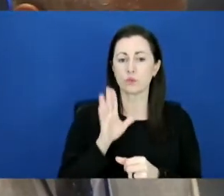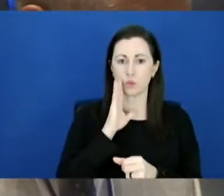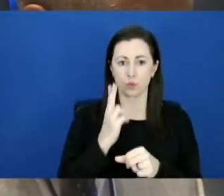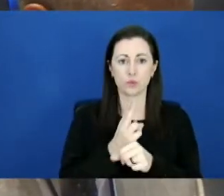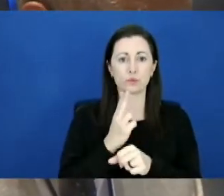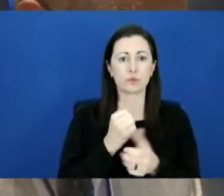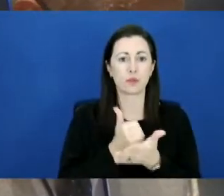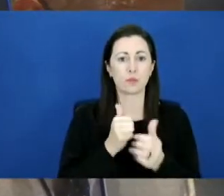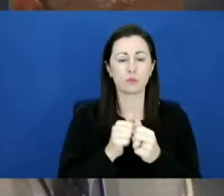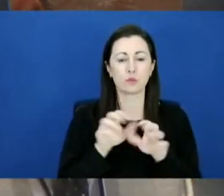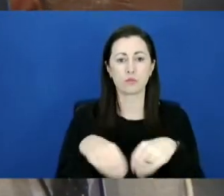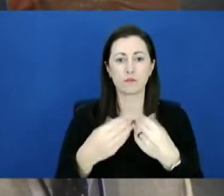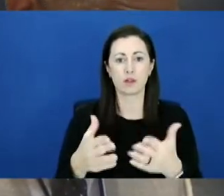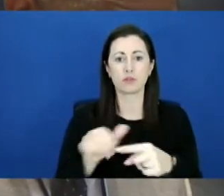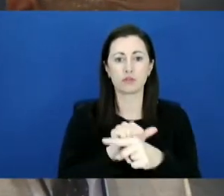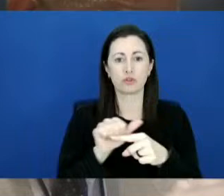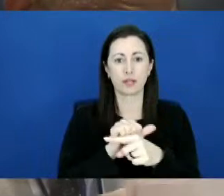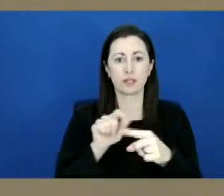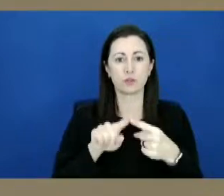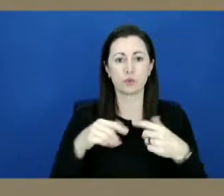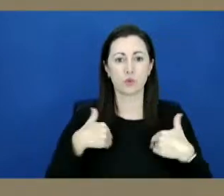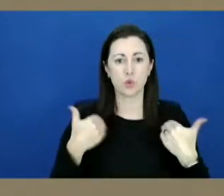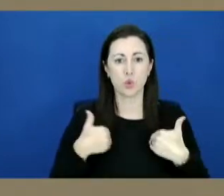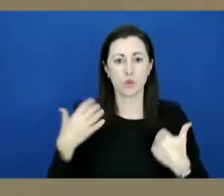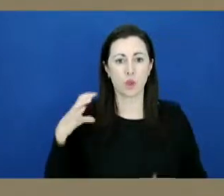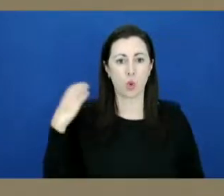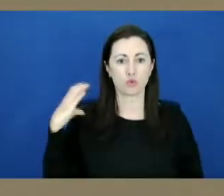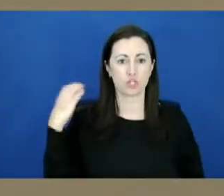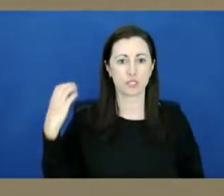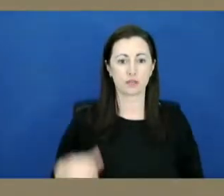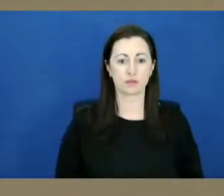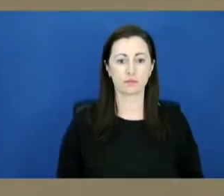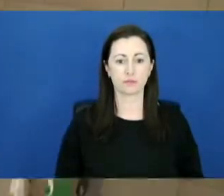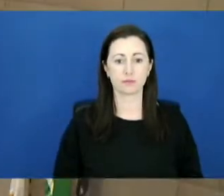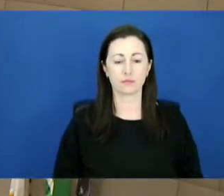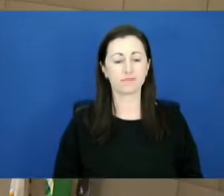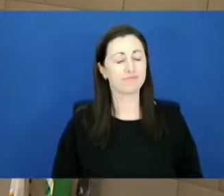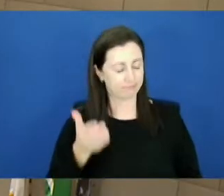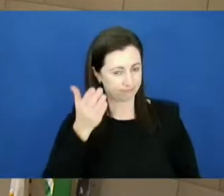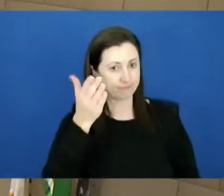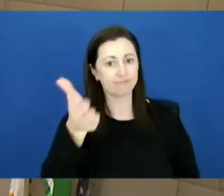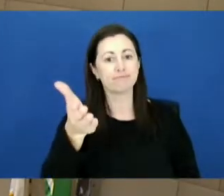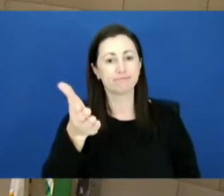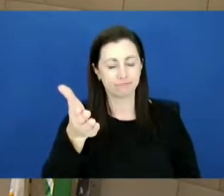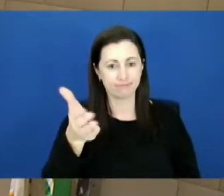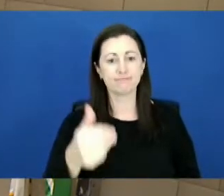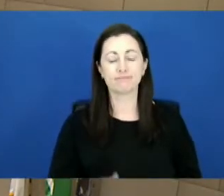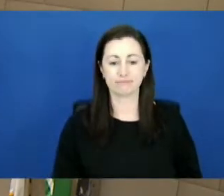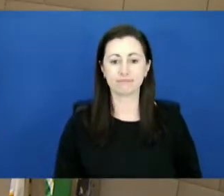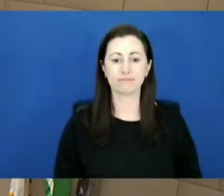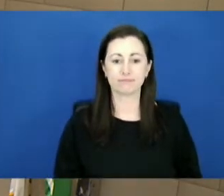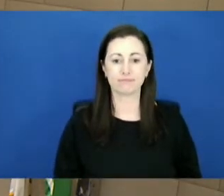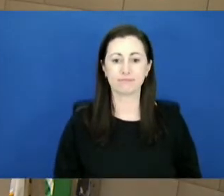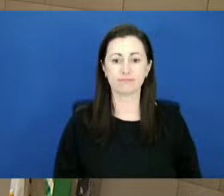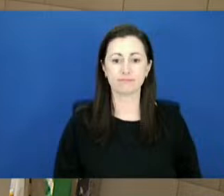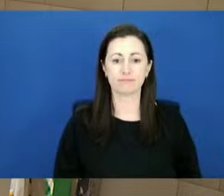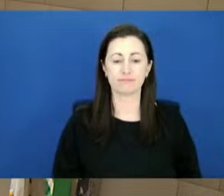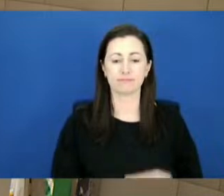HOW IS IT GOING TO BE SPENT. THAT IS GOING TO BE